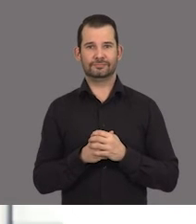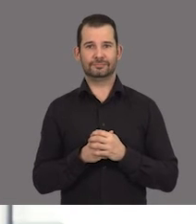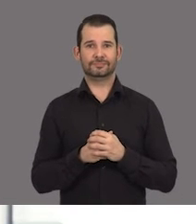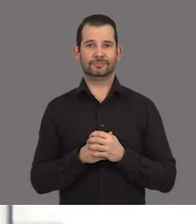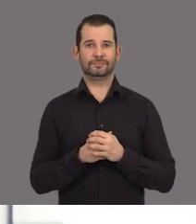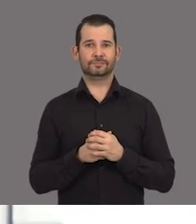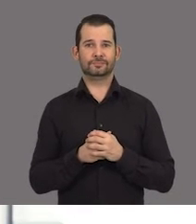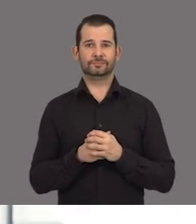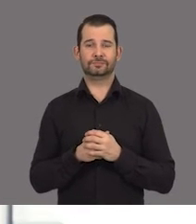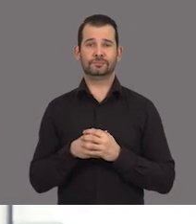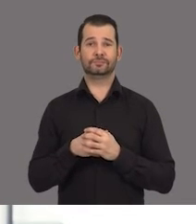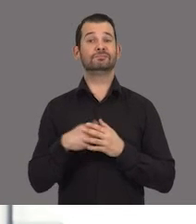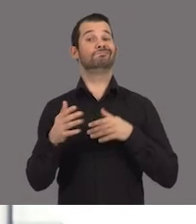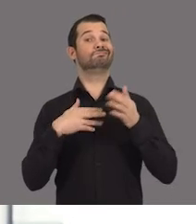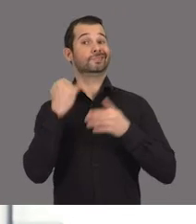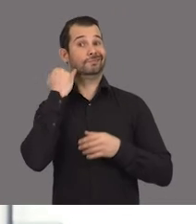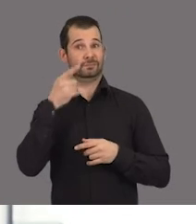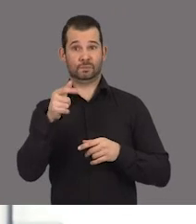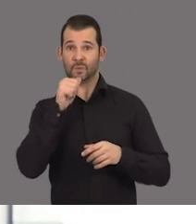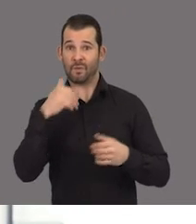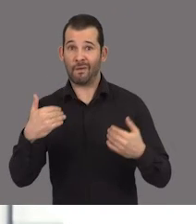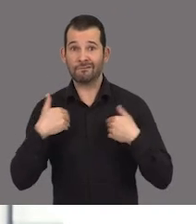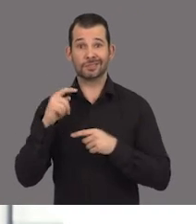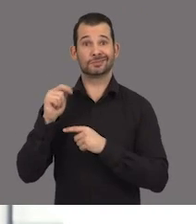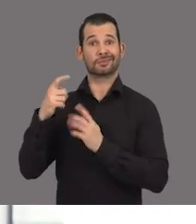If you think you may be eligible, you should apply.